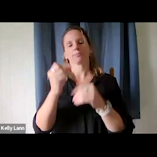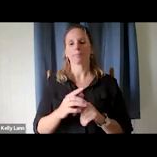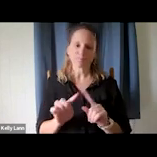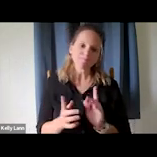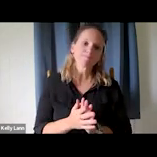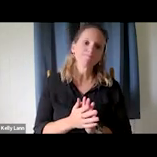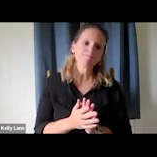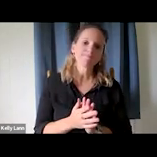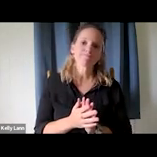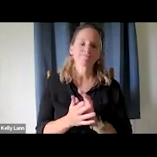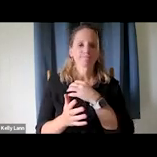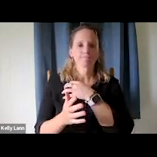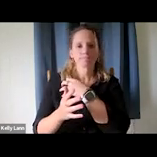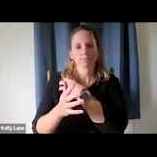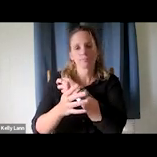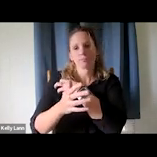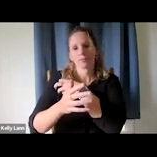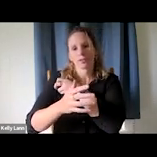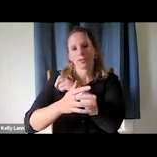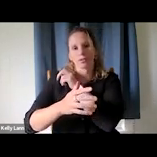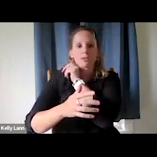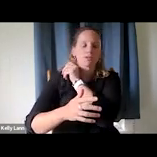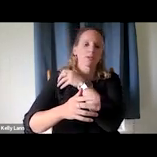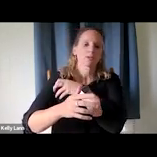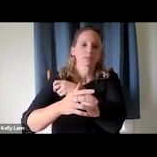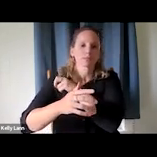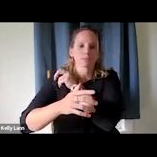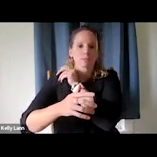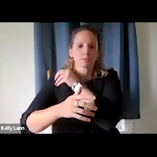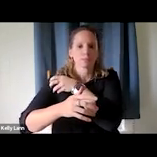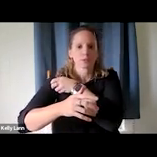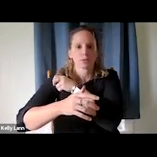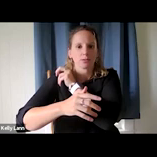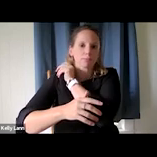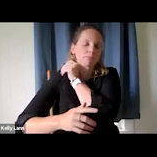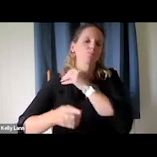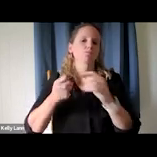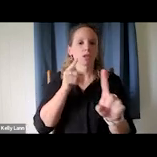So what is the goal of the substance use section within this greater goal of providing a historical